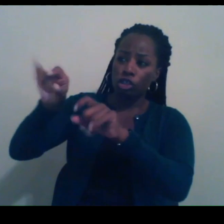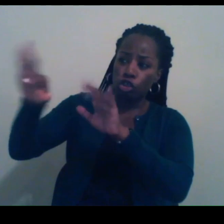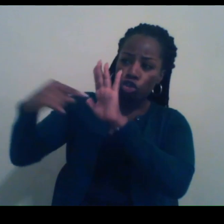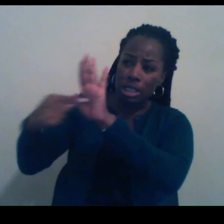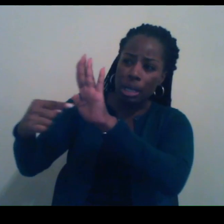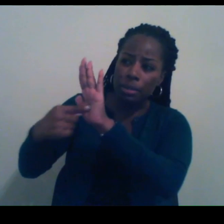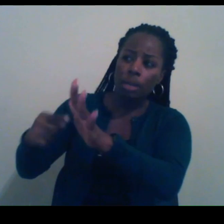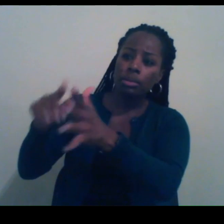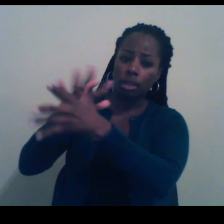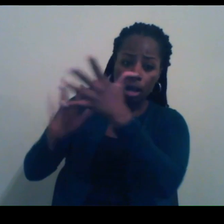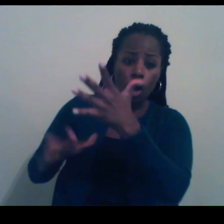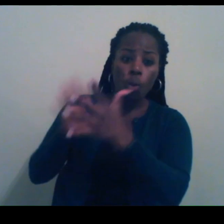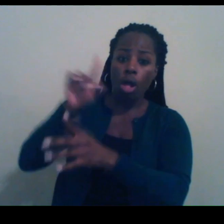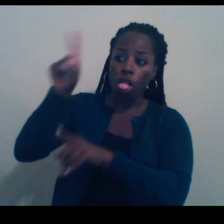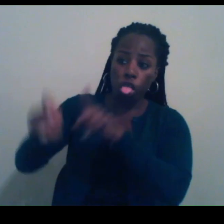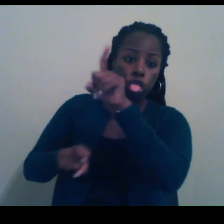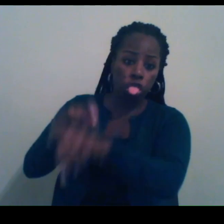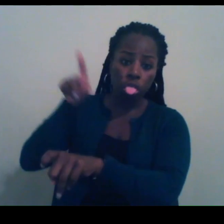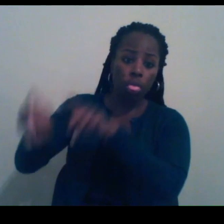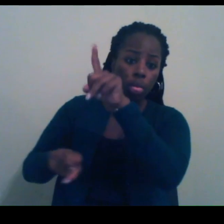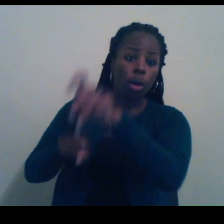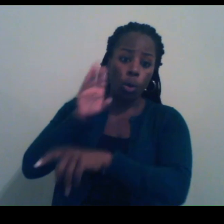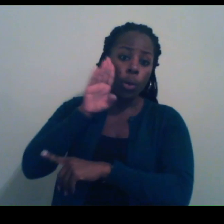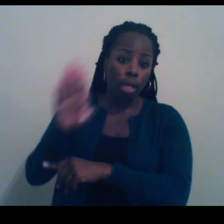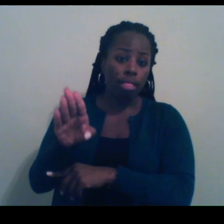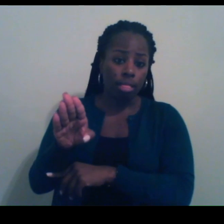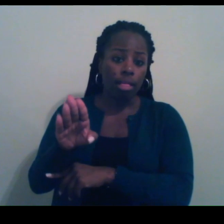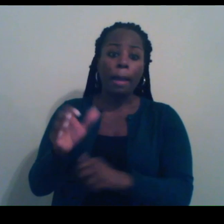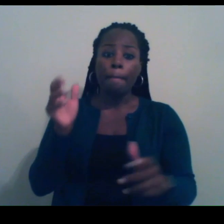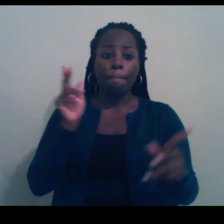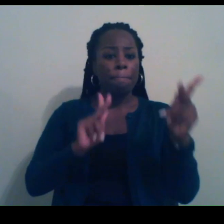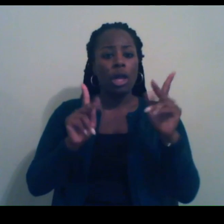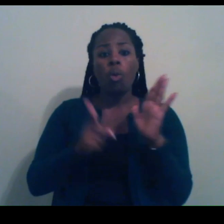the United States of America receives multiple screenings at all airports in